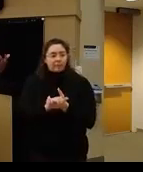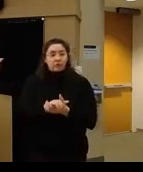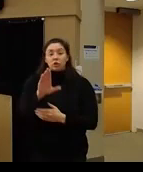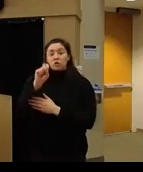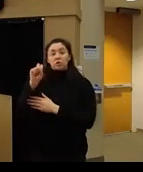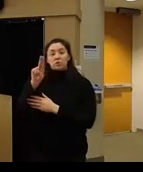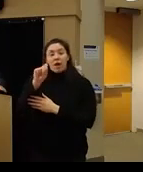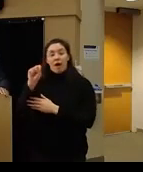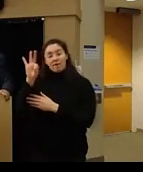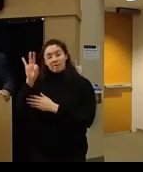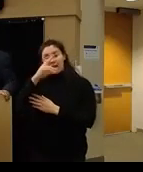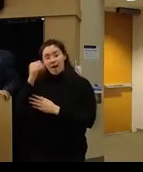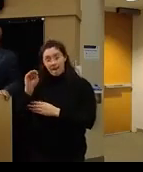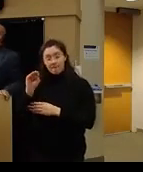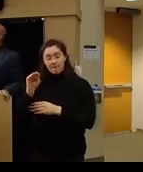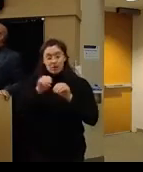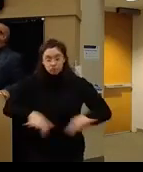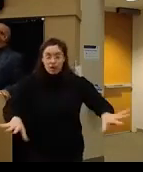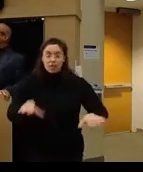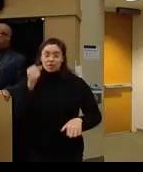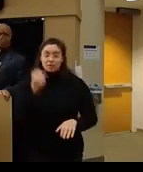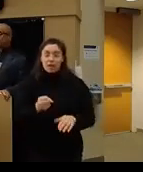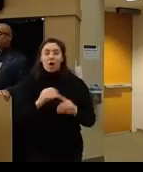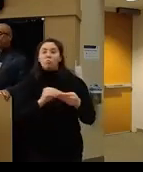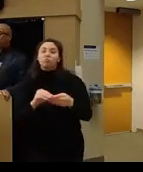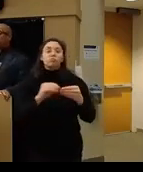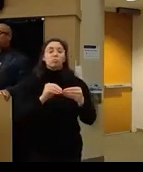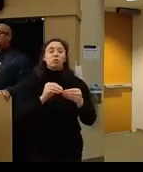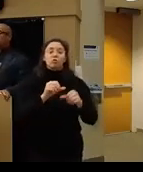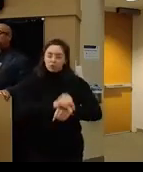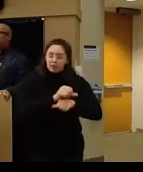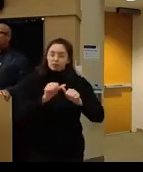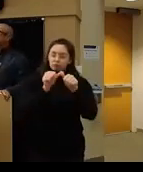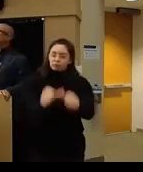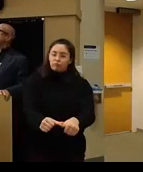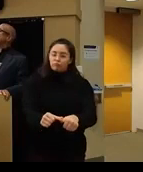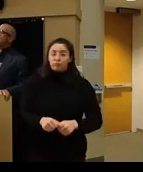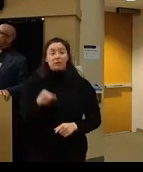widespread in the South especially to justify slavery but the curse of ham served several